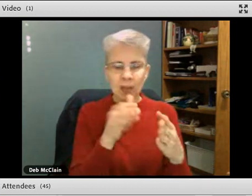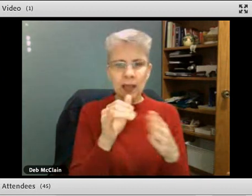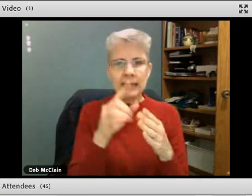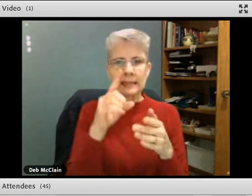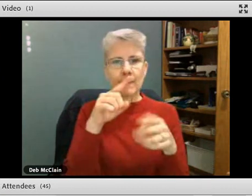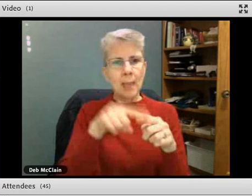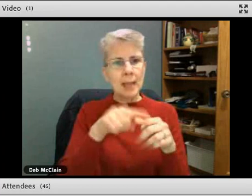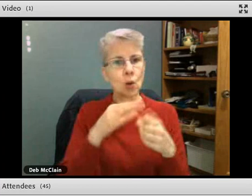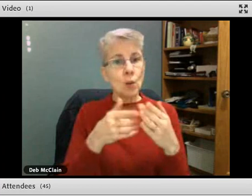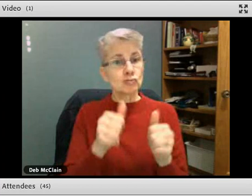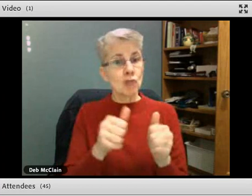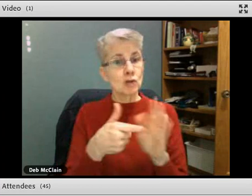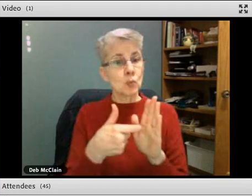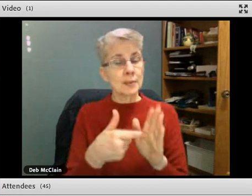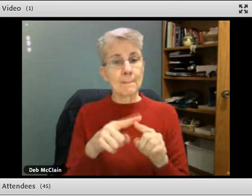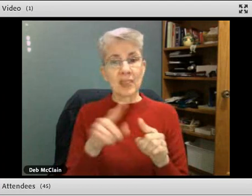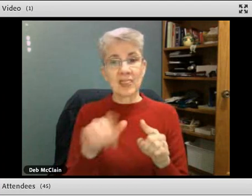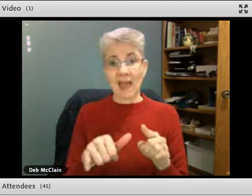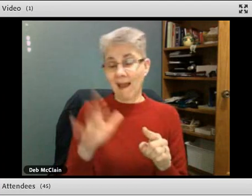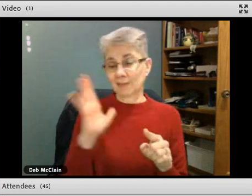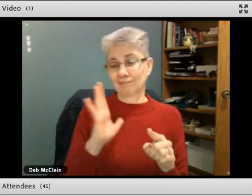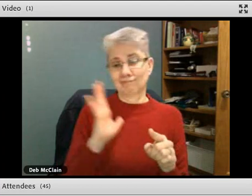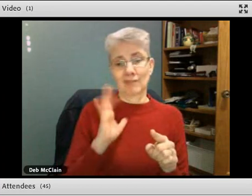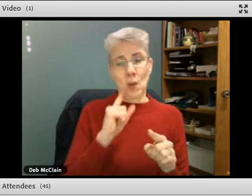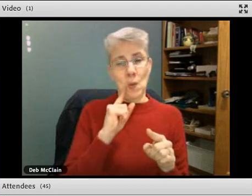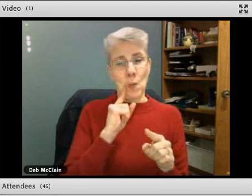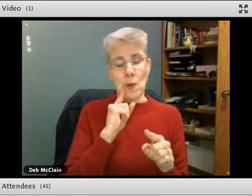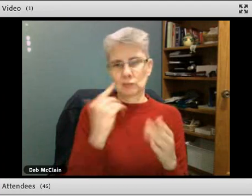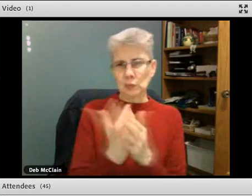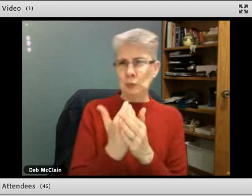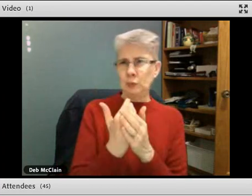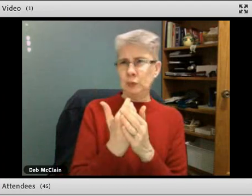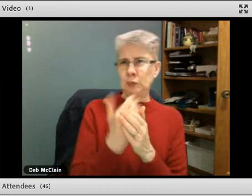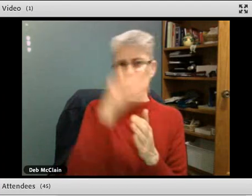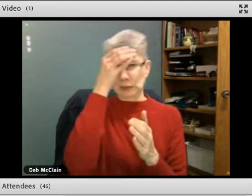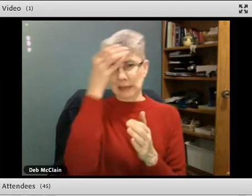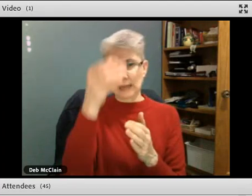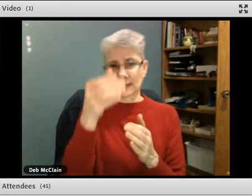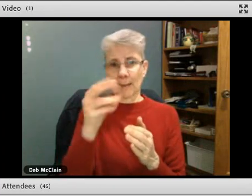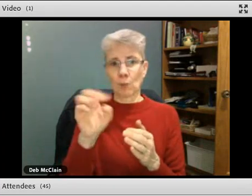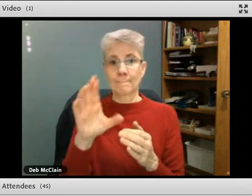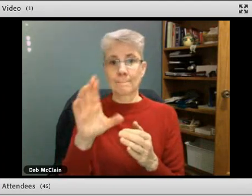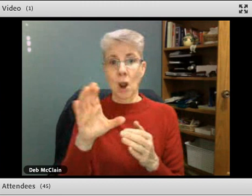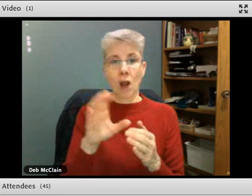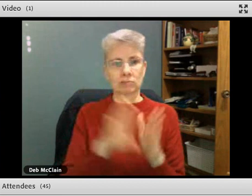but that was really a revolutionary concept when the MARC format was developed.